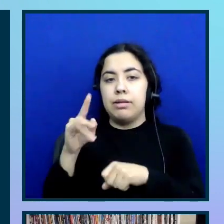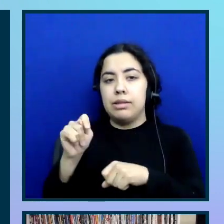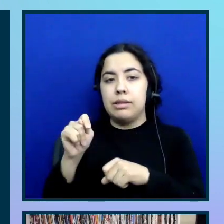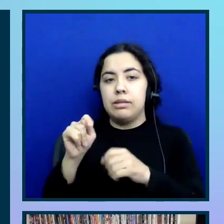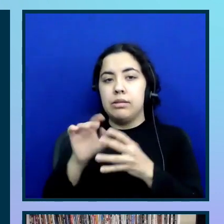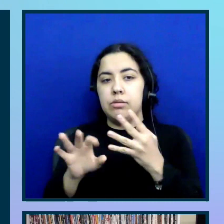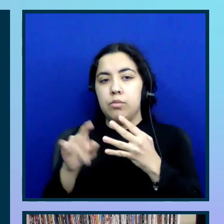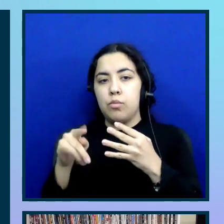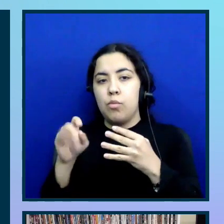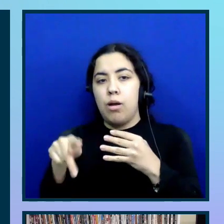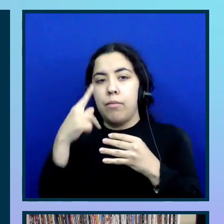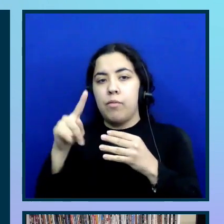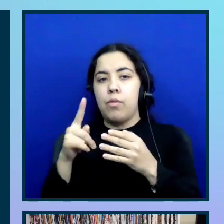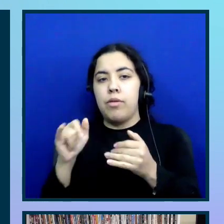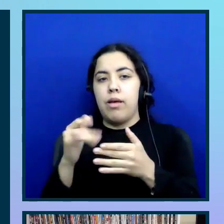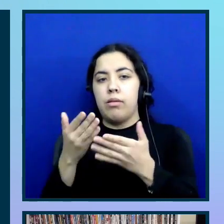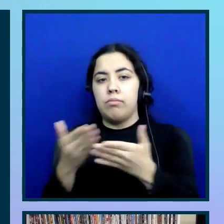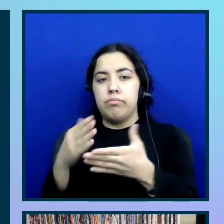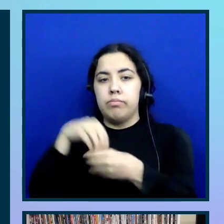which activation results in the new context being opened.